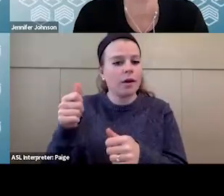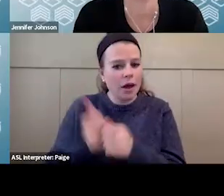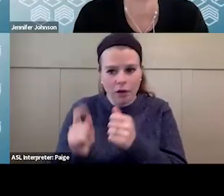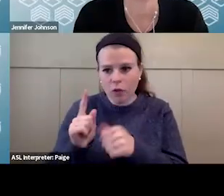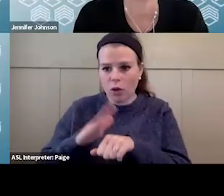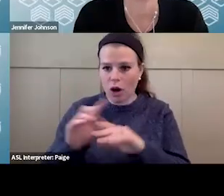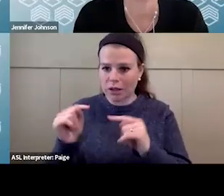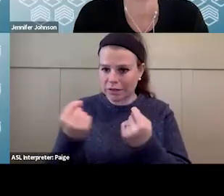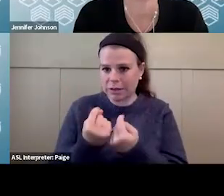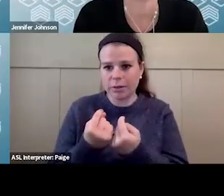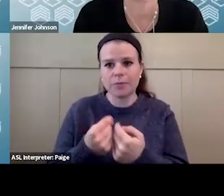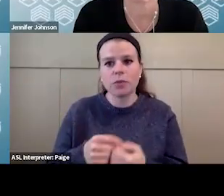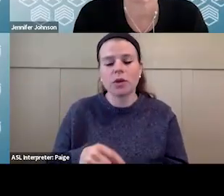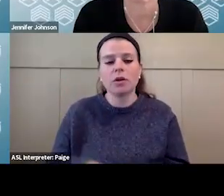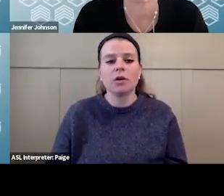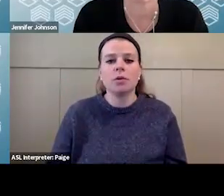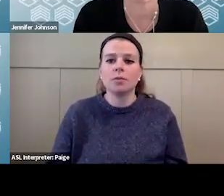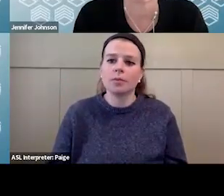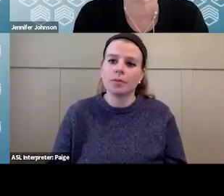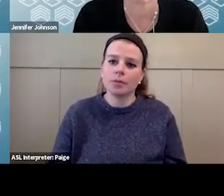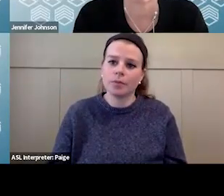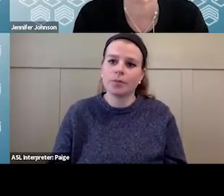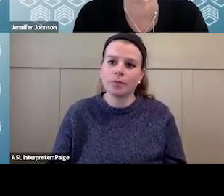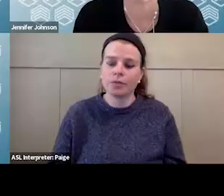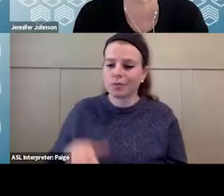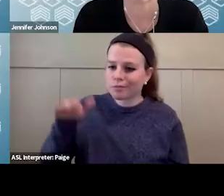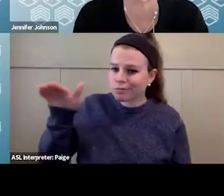Um, speak to your, um, your captain or your law enforcement people.